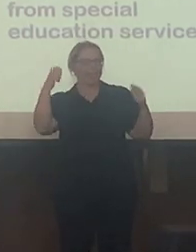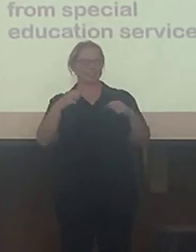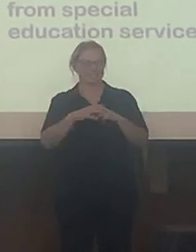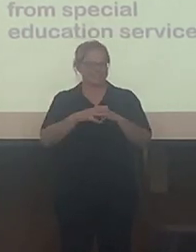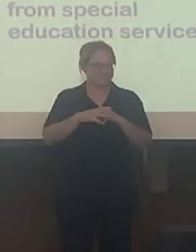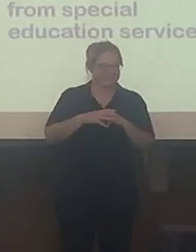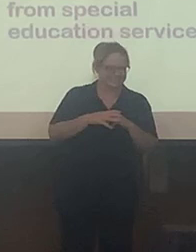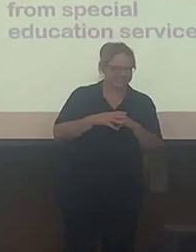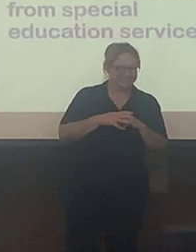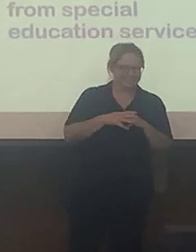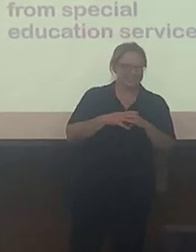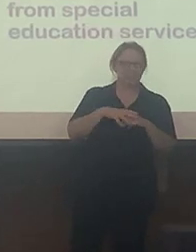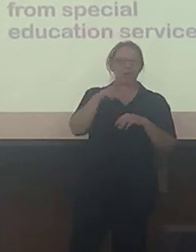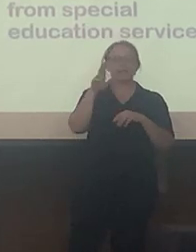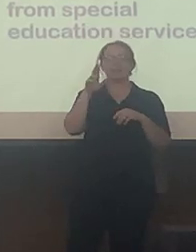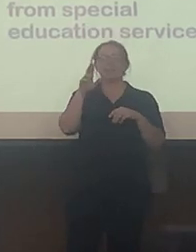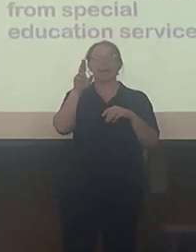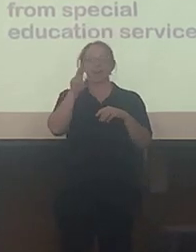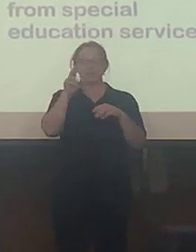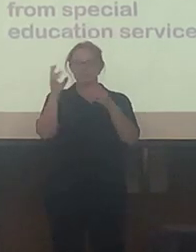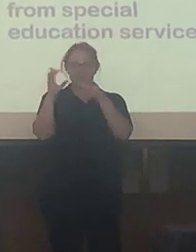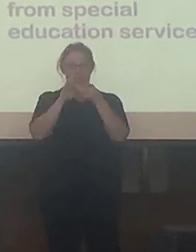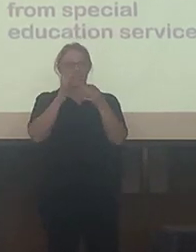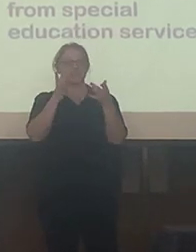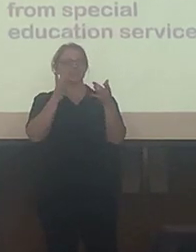some created services remember they're going to wrap around they're going to be